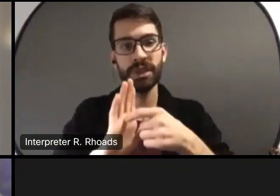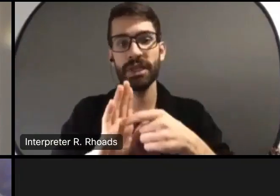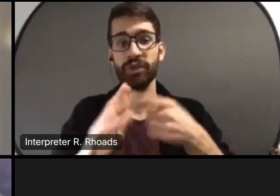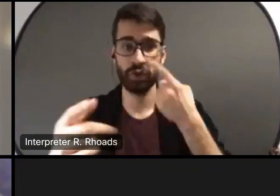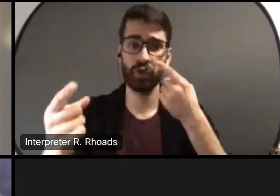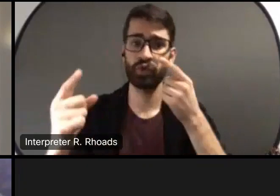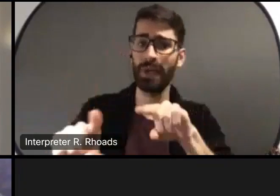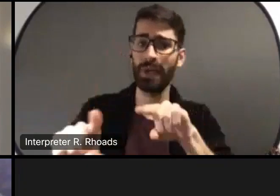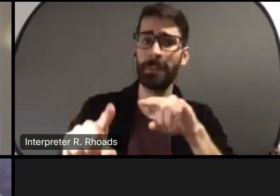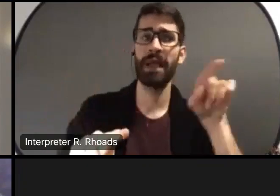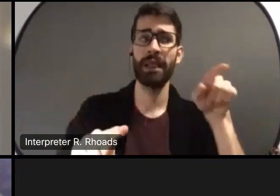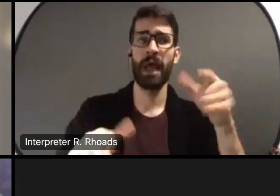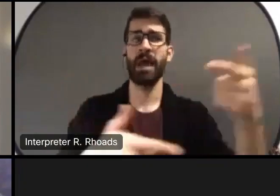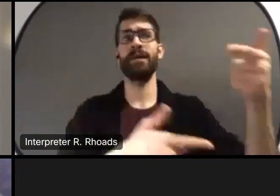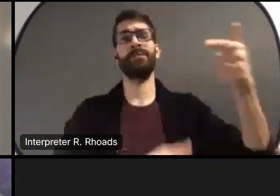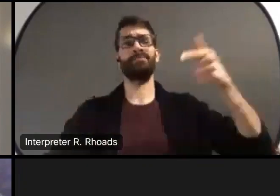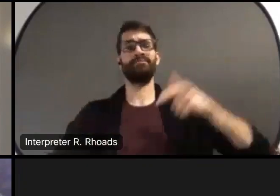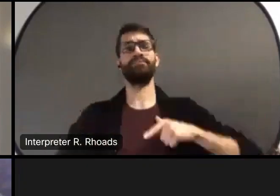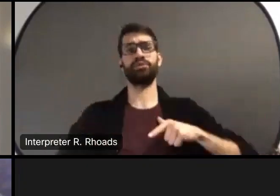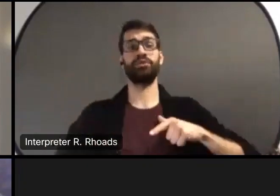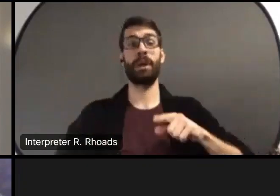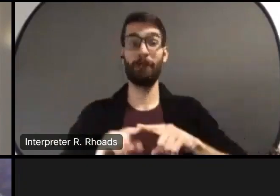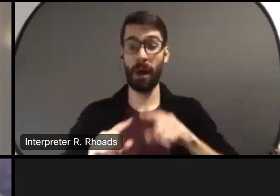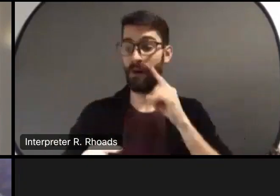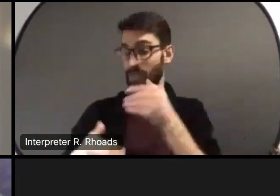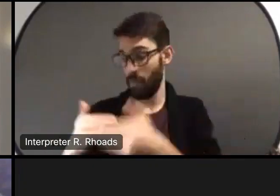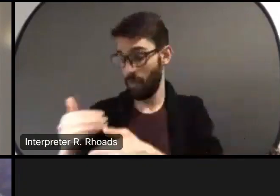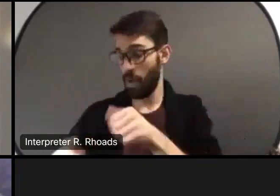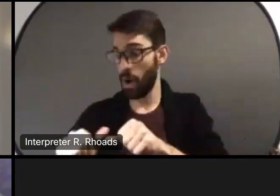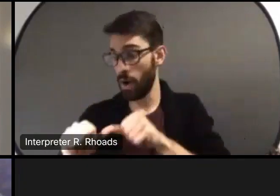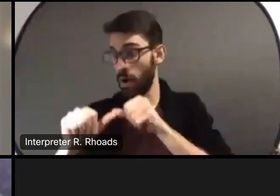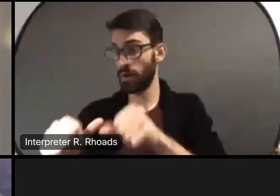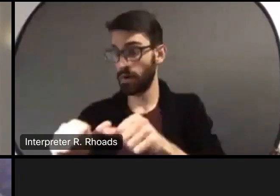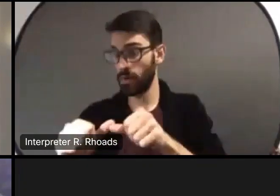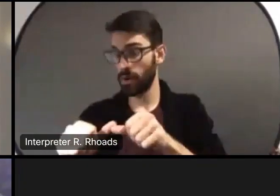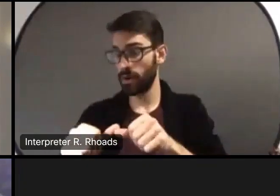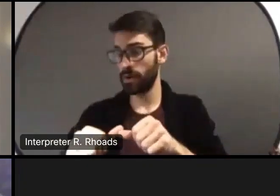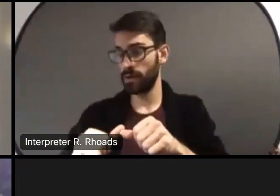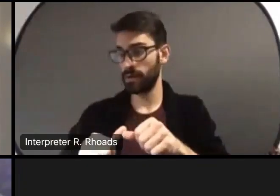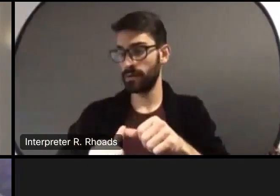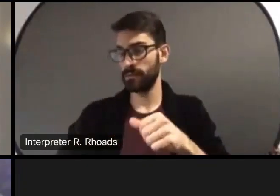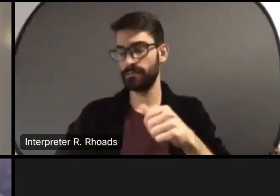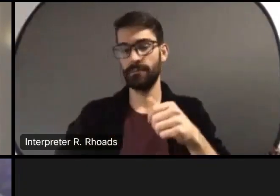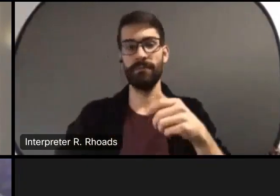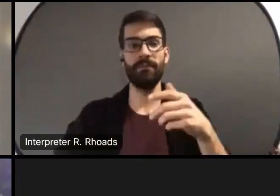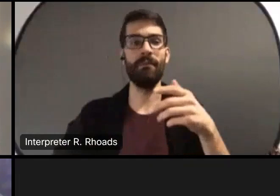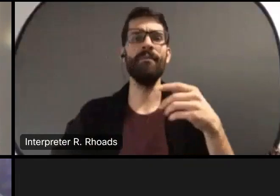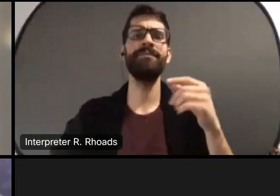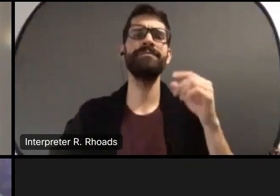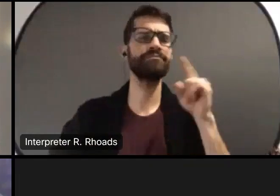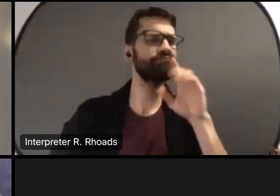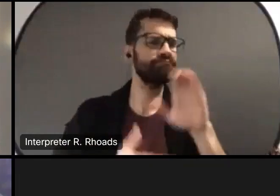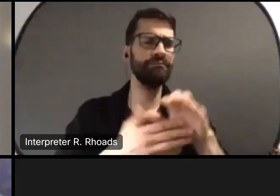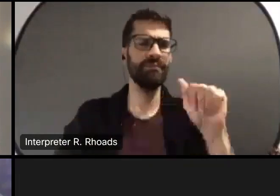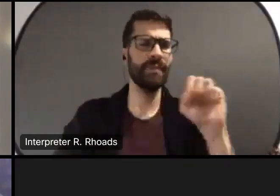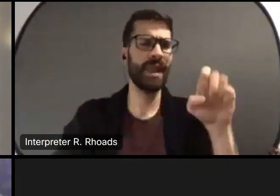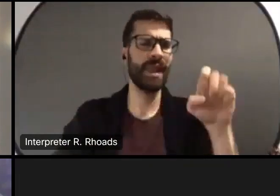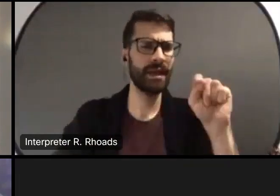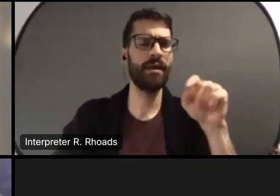but standing in an ongoing proceeding ... I don't believe is an asset, obligation or agreement. So